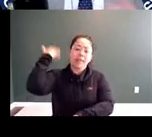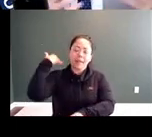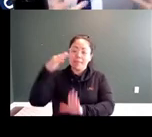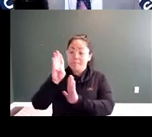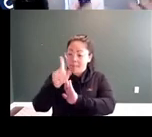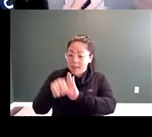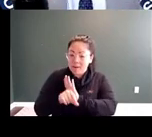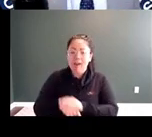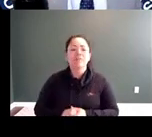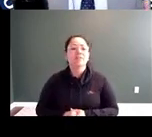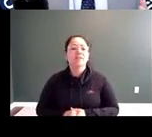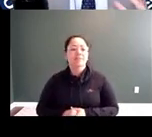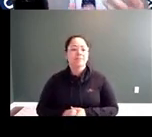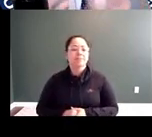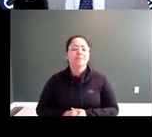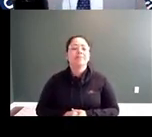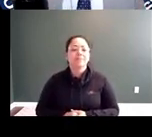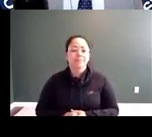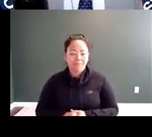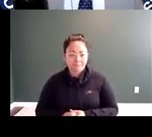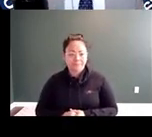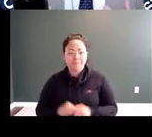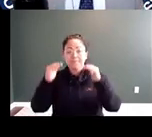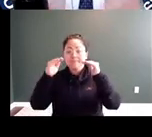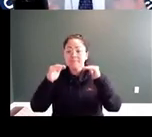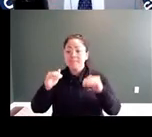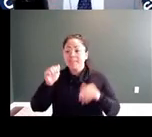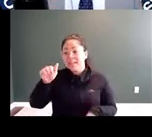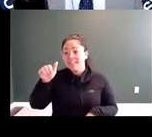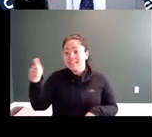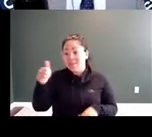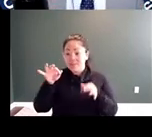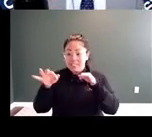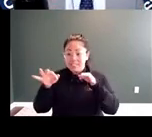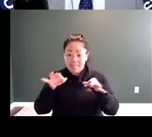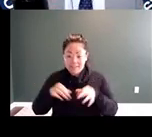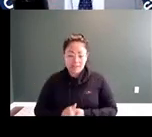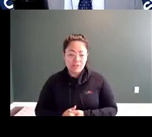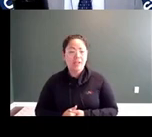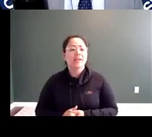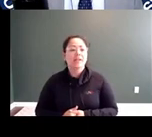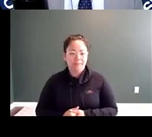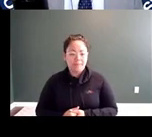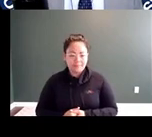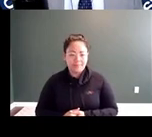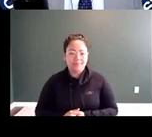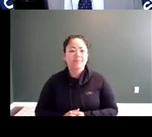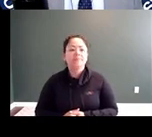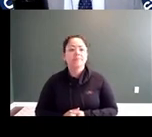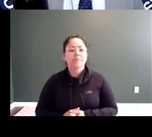So we have location origin. What's another definition or who else is covered under the national origin discrimination?